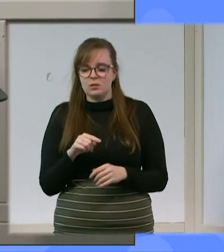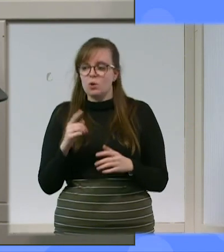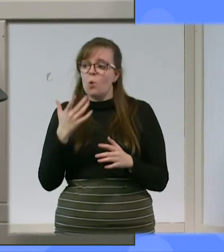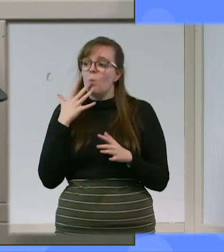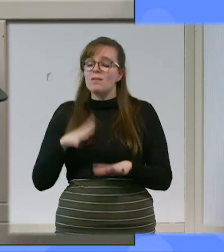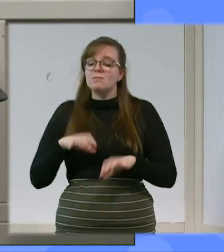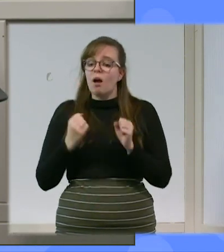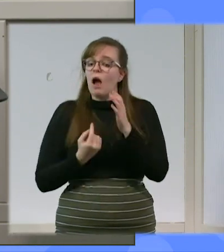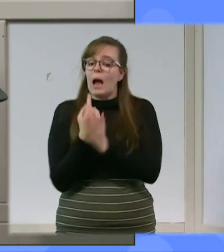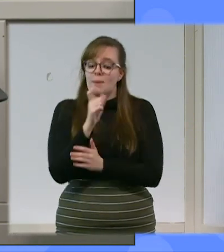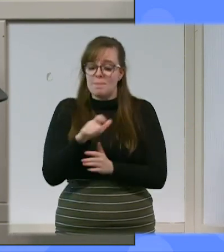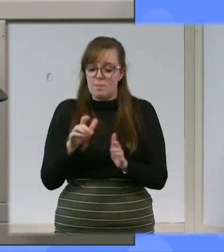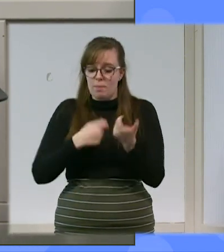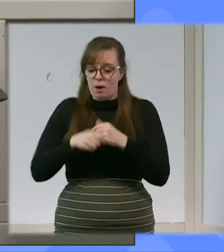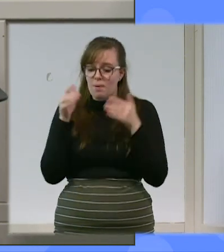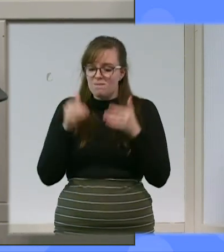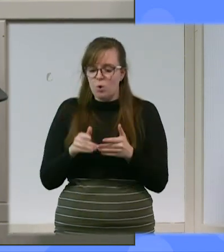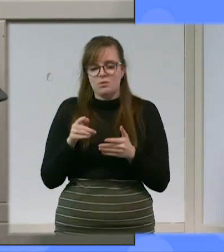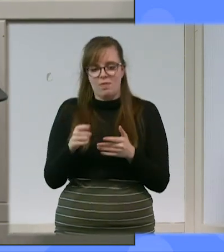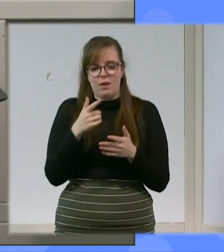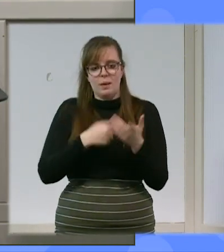can start to pull out some of these cost problems and start to deal with them